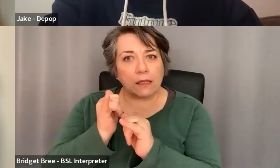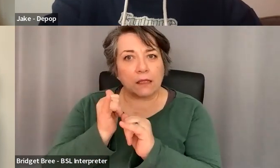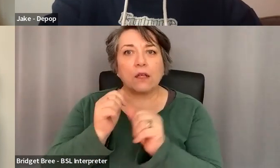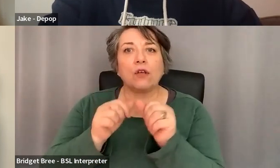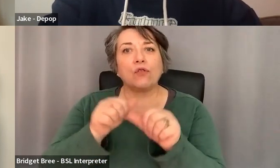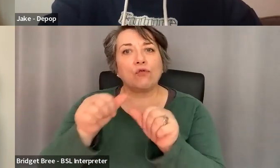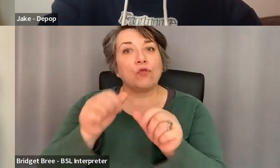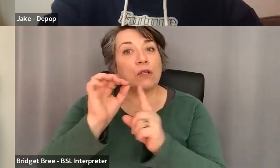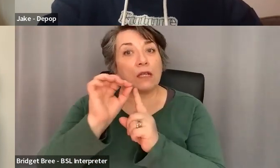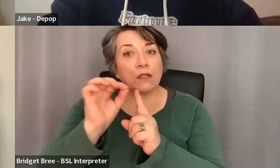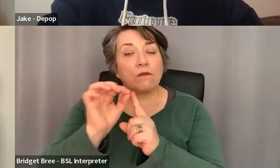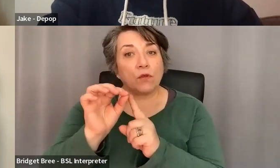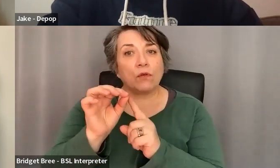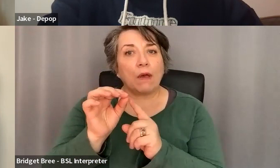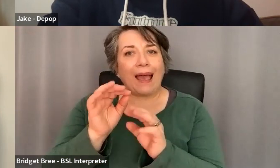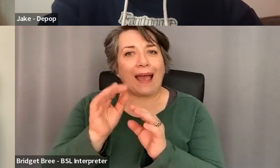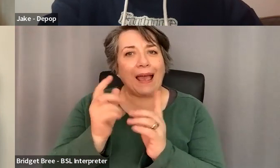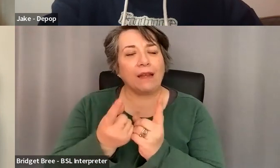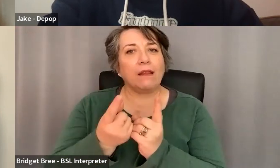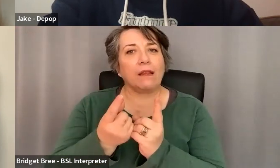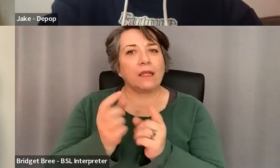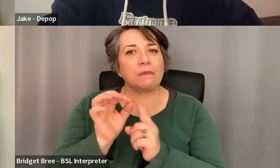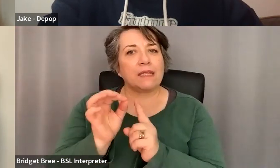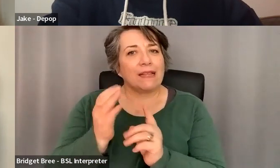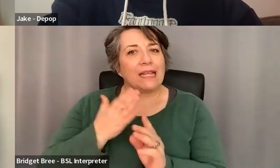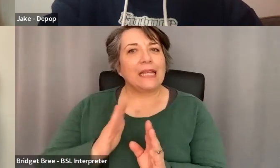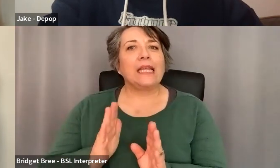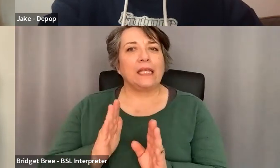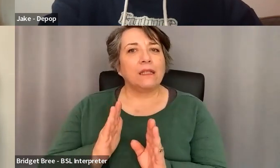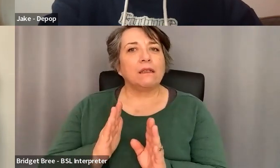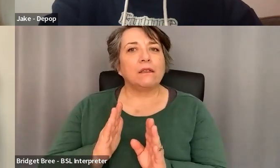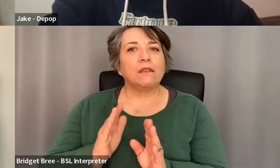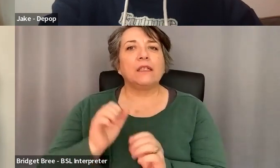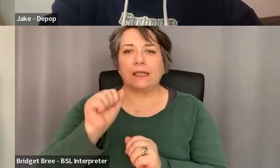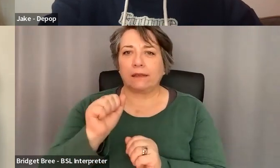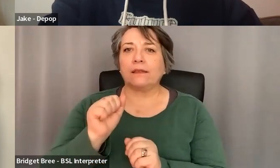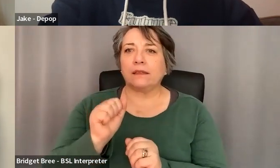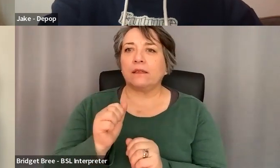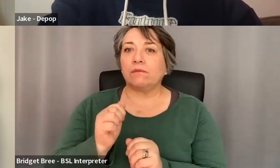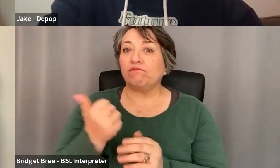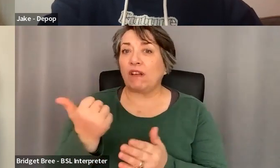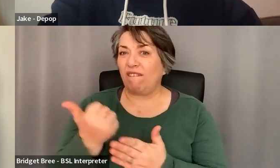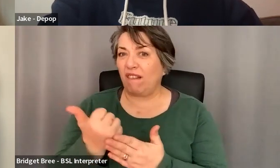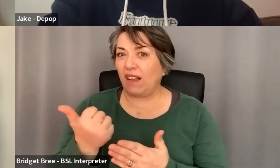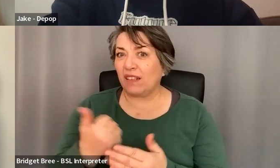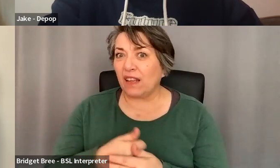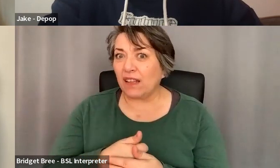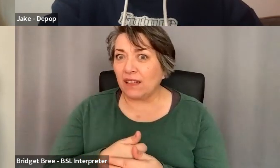They might need specifically, you know, it's considered. That is all the way through the application, testing and the Yeah, definitely, of course. interview, anything that they may need specifically is considered. Of course. That is fantastic to hear. It's a part of that process, the interview stage where people can be a